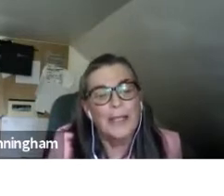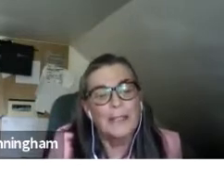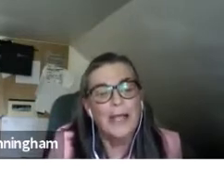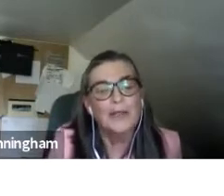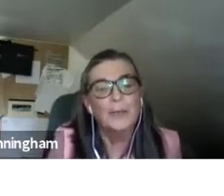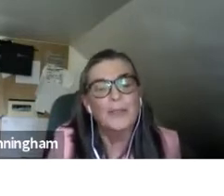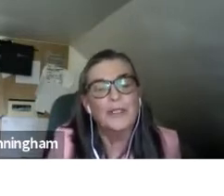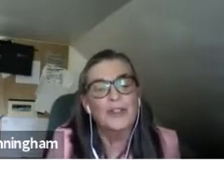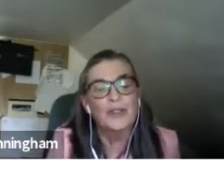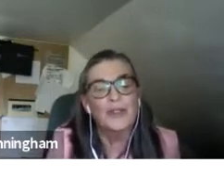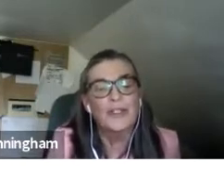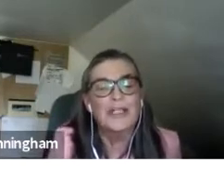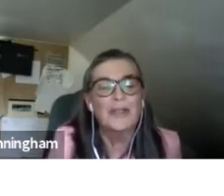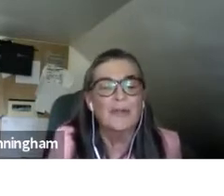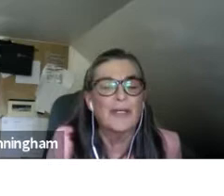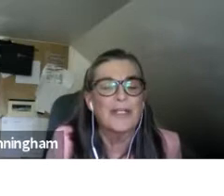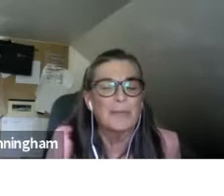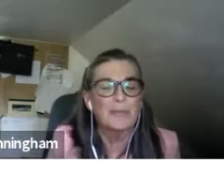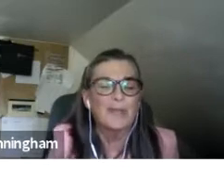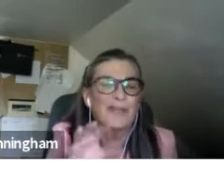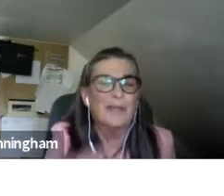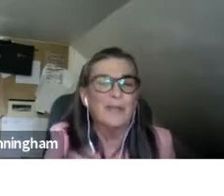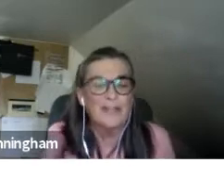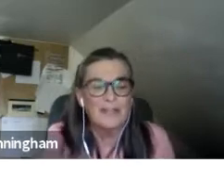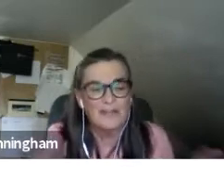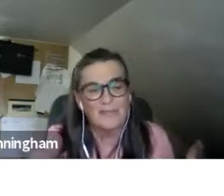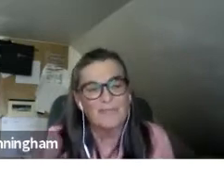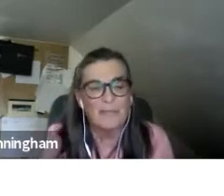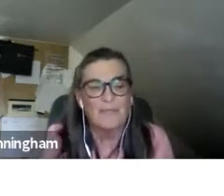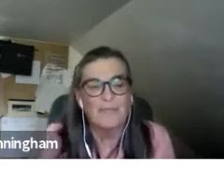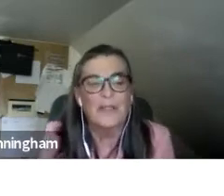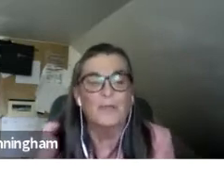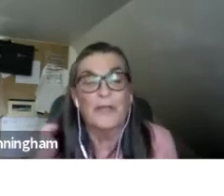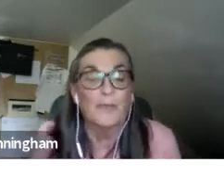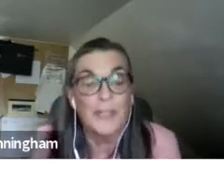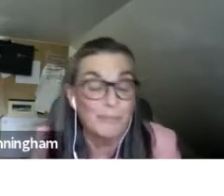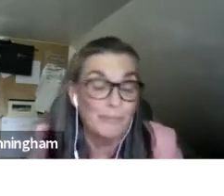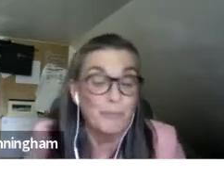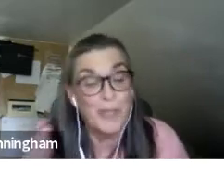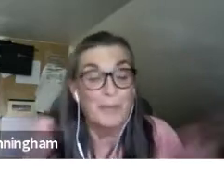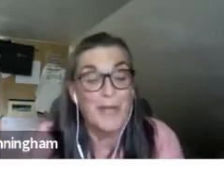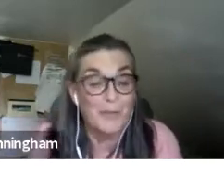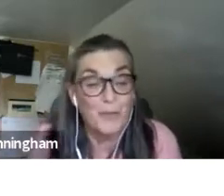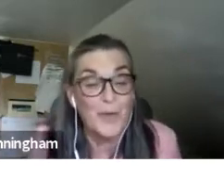tactile pictures into three types of the images if we break them down one way